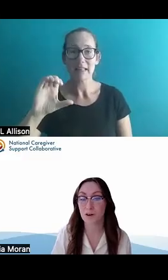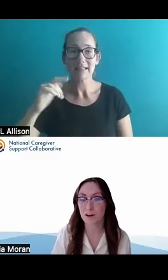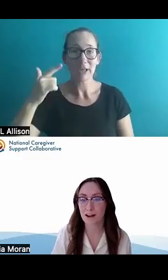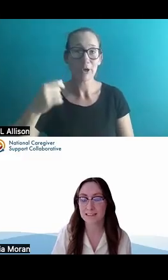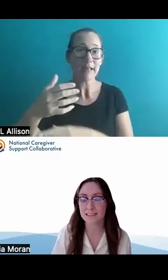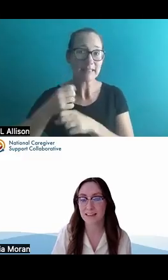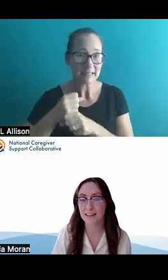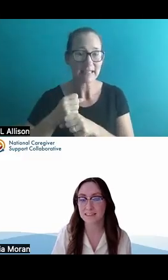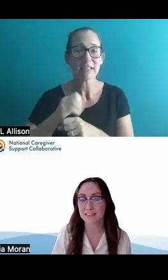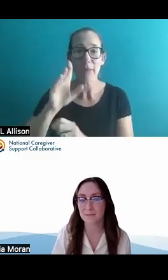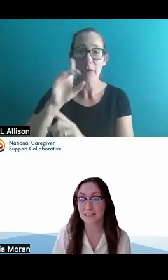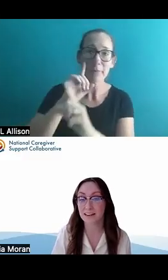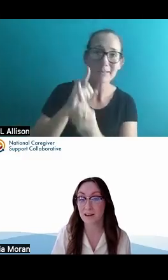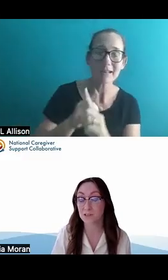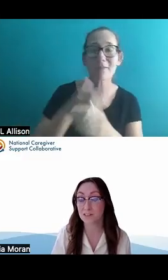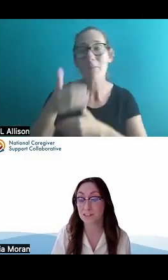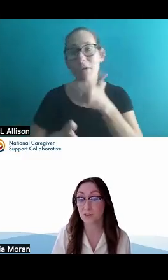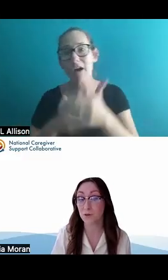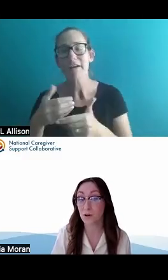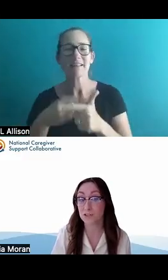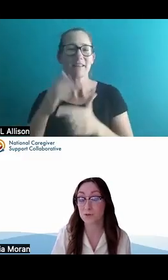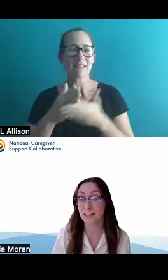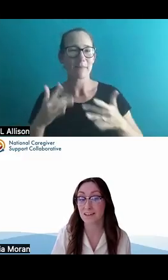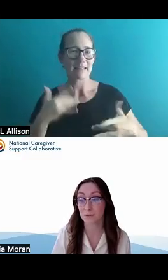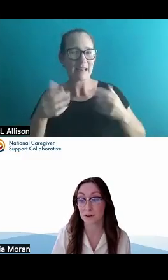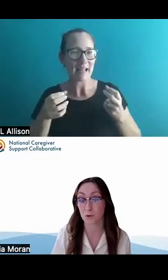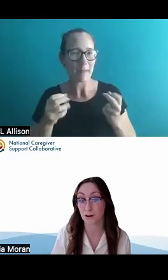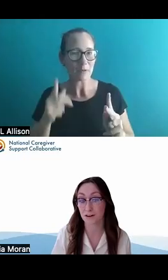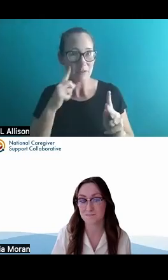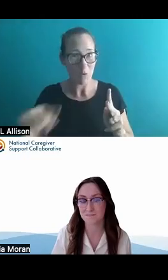progress, and then some exciting opportunities for you all to engage with their work.